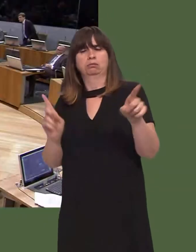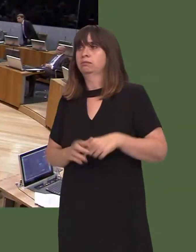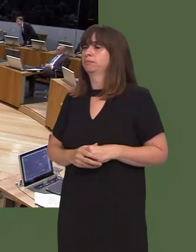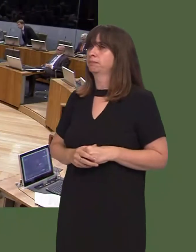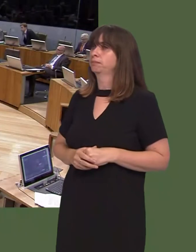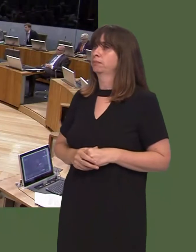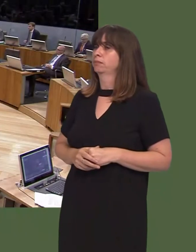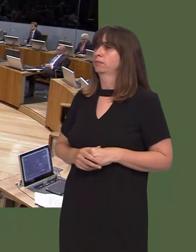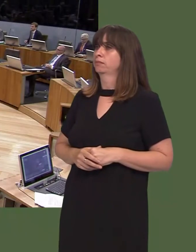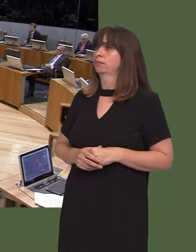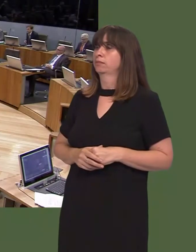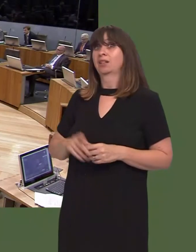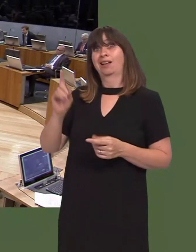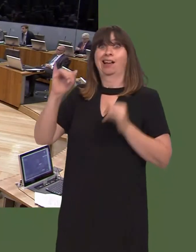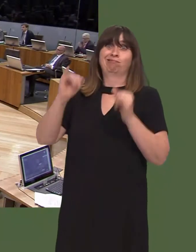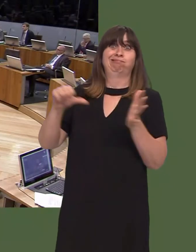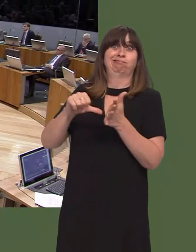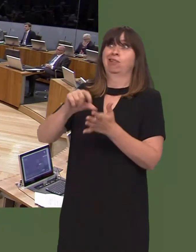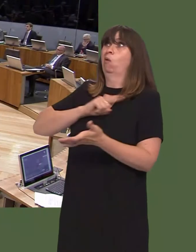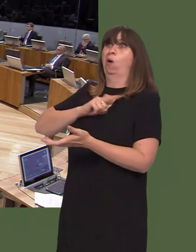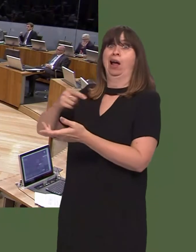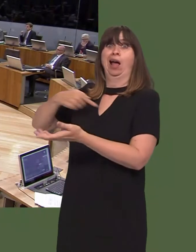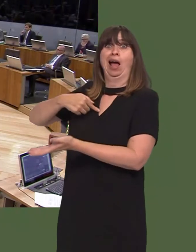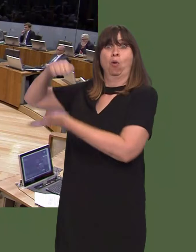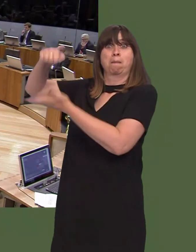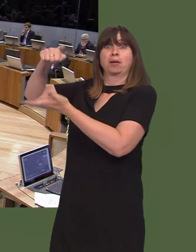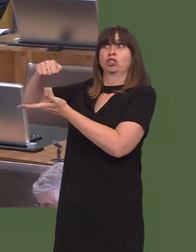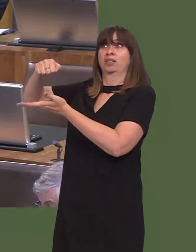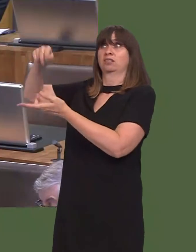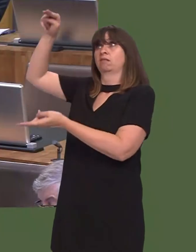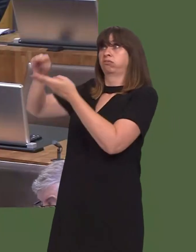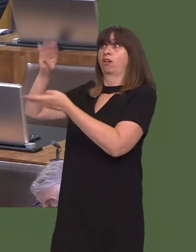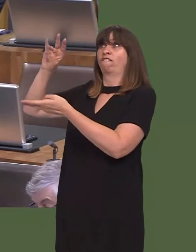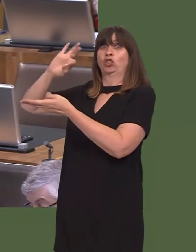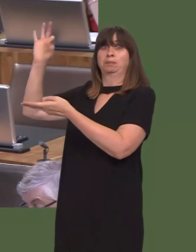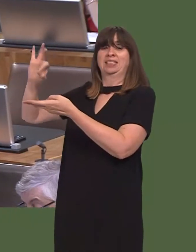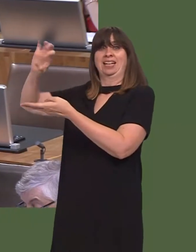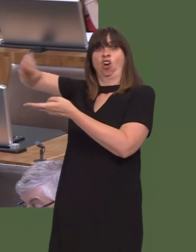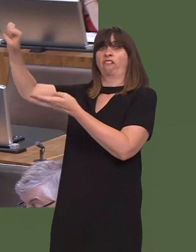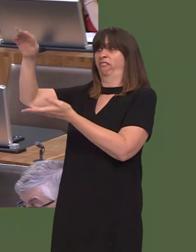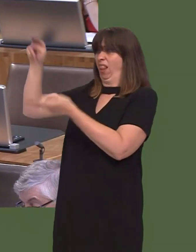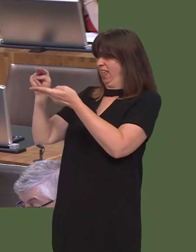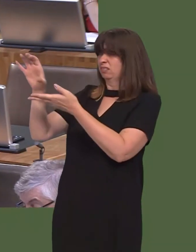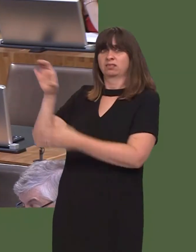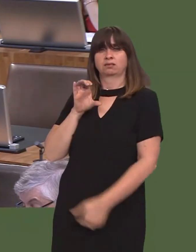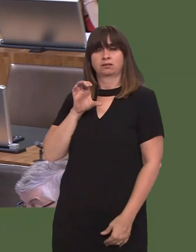Carwyn Jones: Well, bear in mind, of course, that our capital budget was cut by 40 per cent, so it was difficult for us to move forward with the programme as we would have wanted